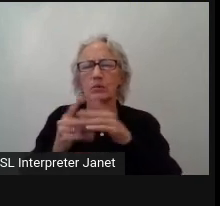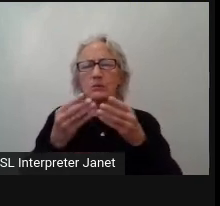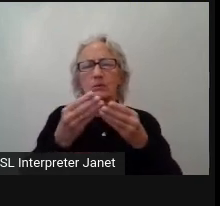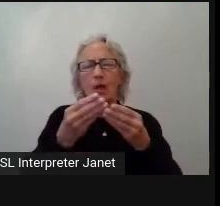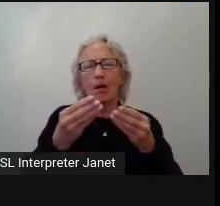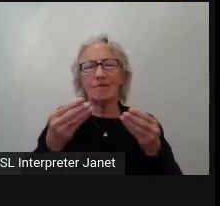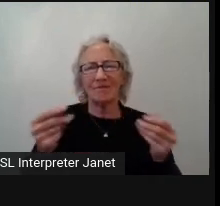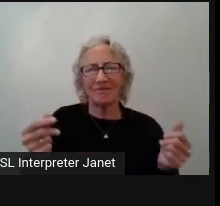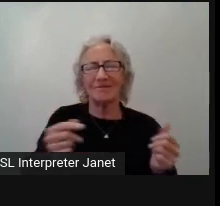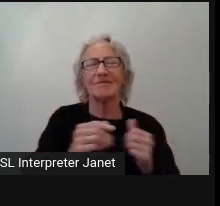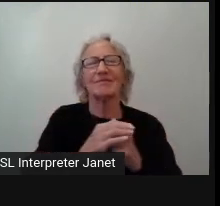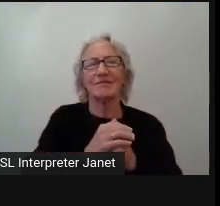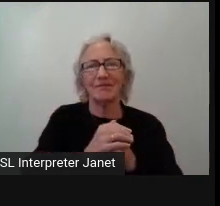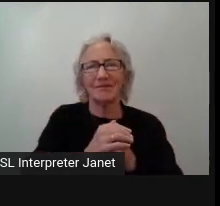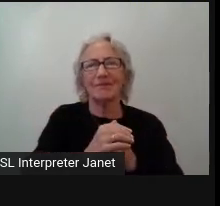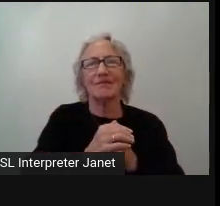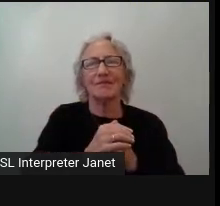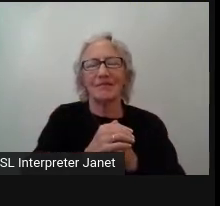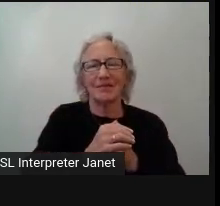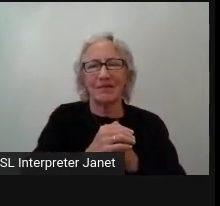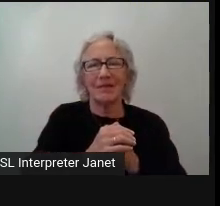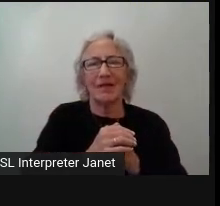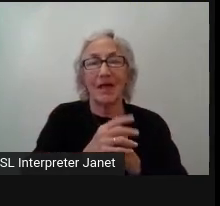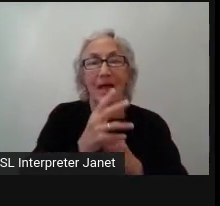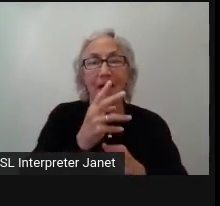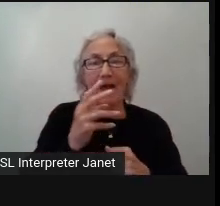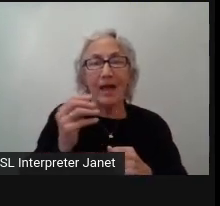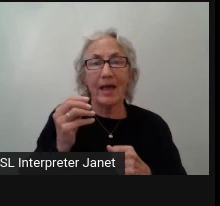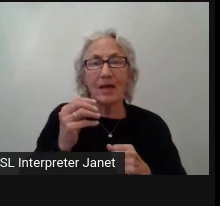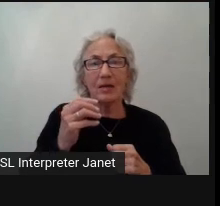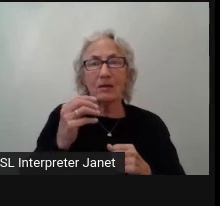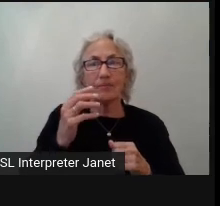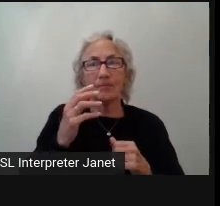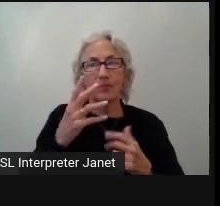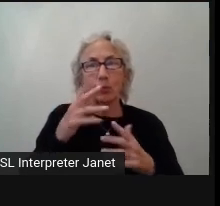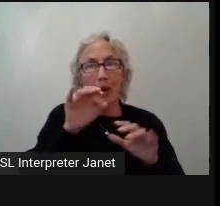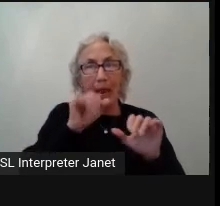We have the great contributions in the community.